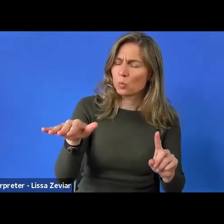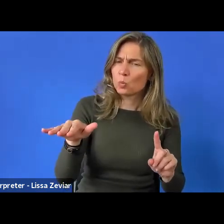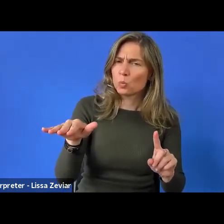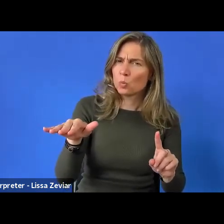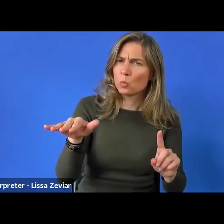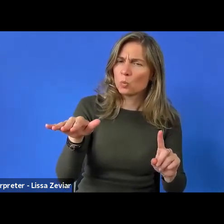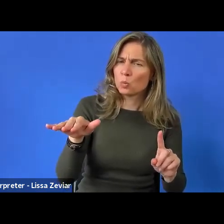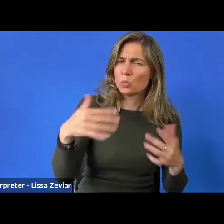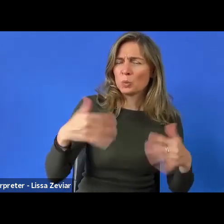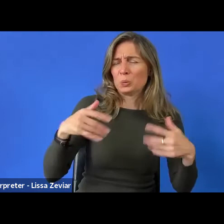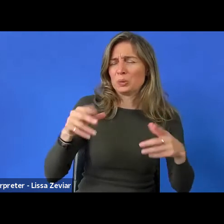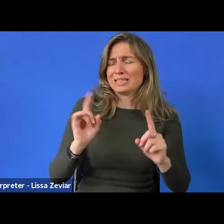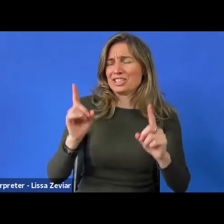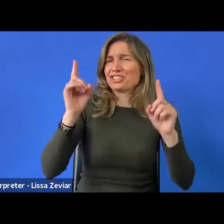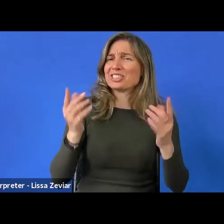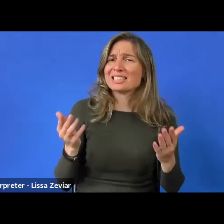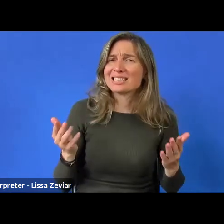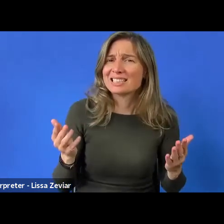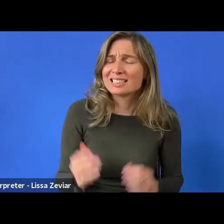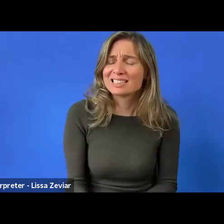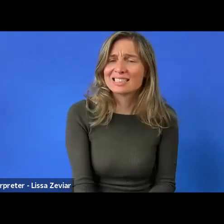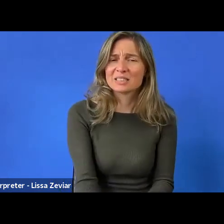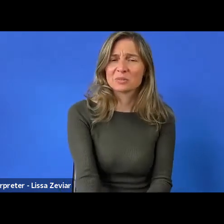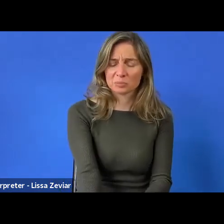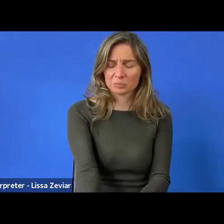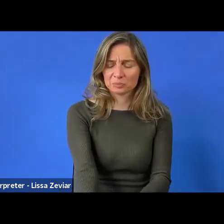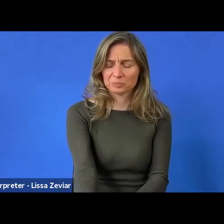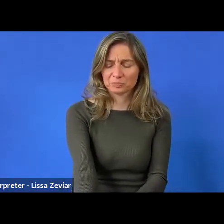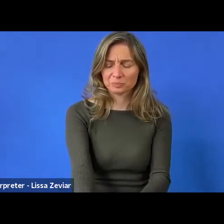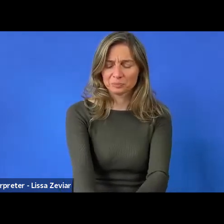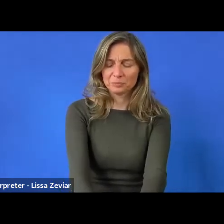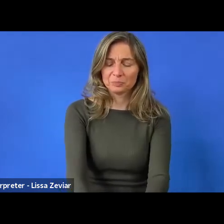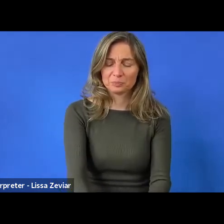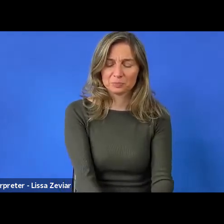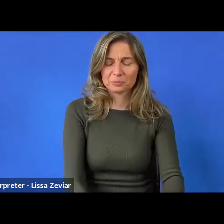but also to all the colleagues from the EDF secretariat, An-Sophie,